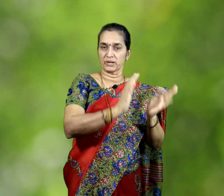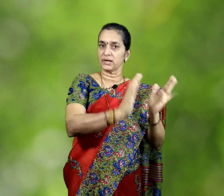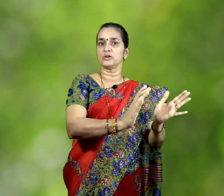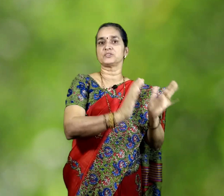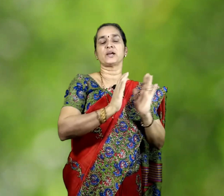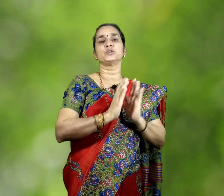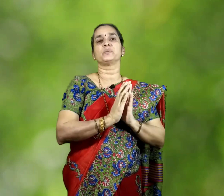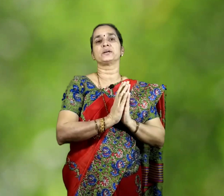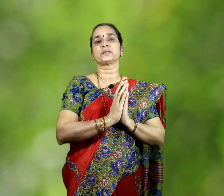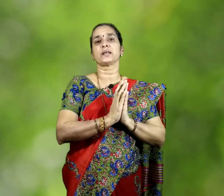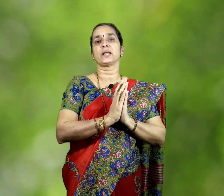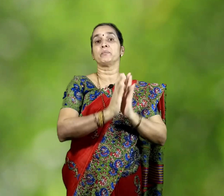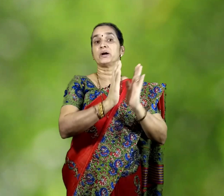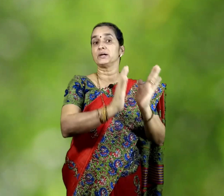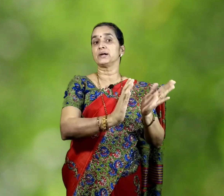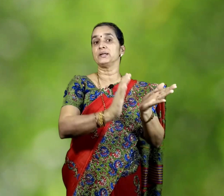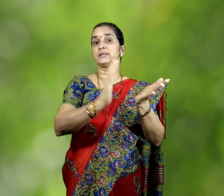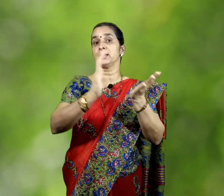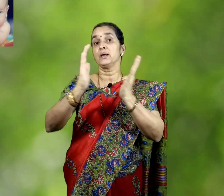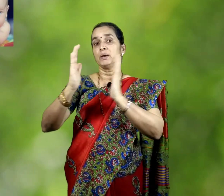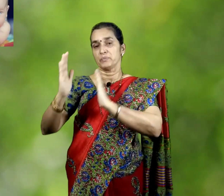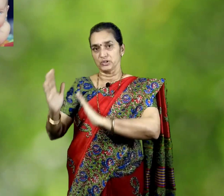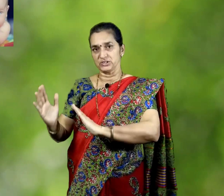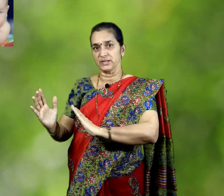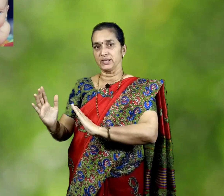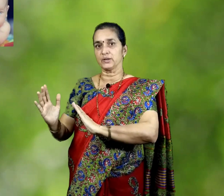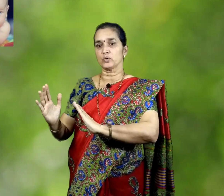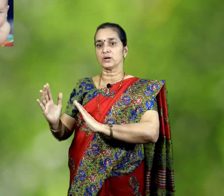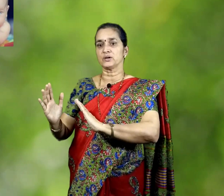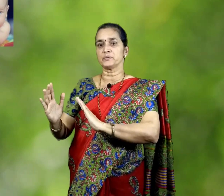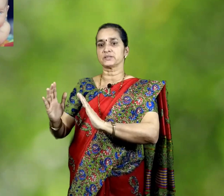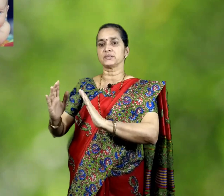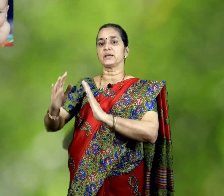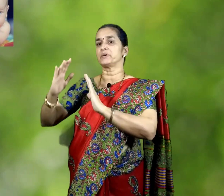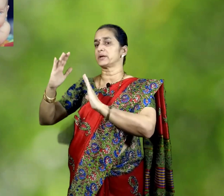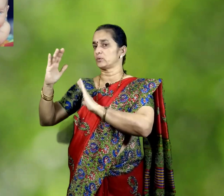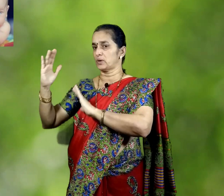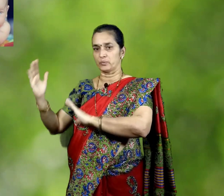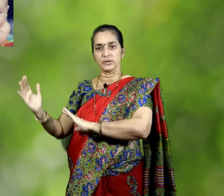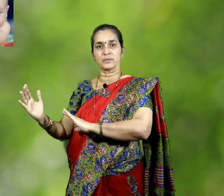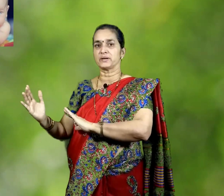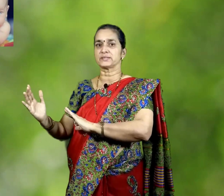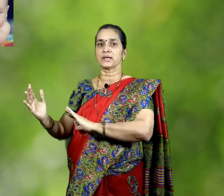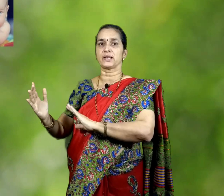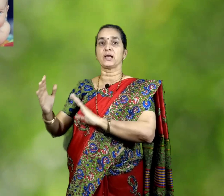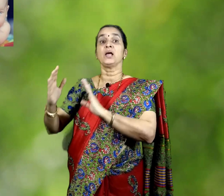That disease can spread to humans